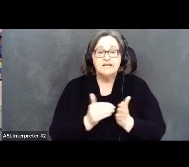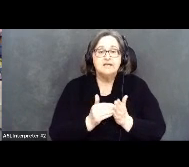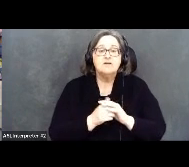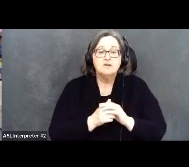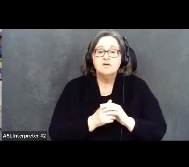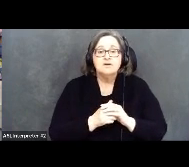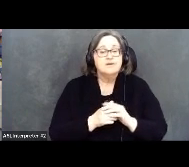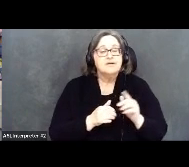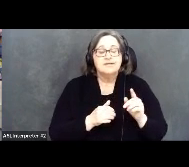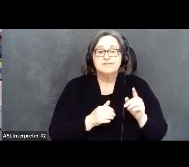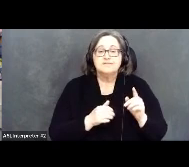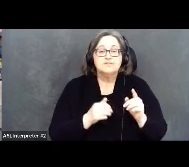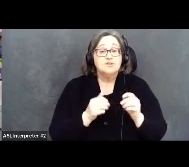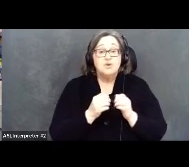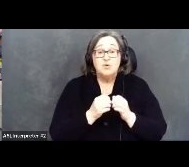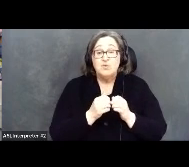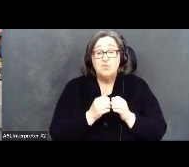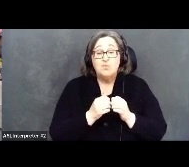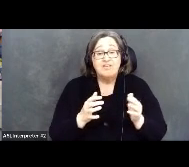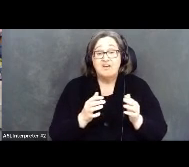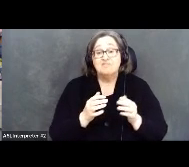made it as far as he did without the guidance and expertise of those two.